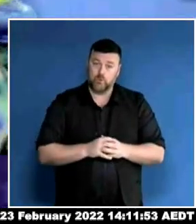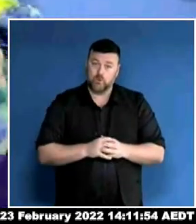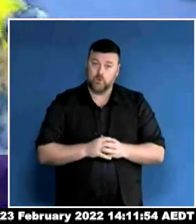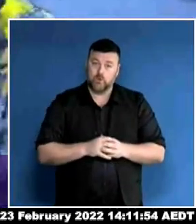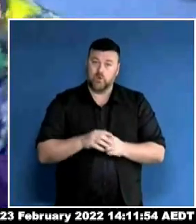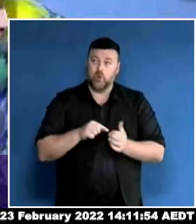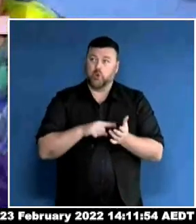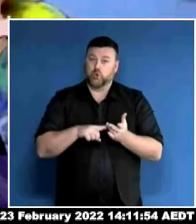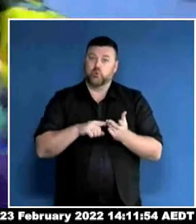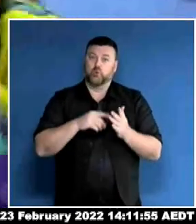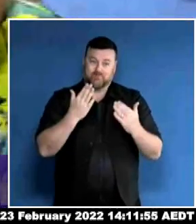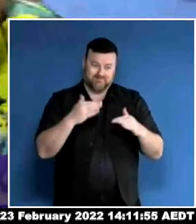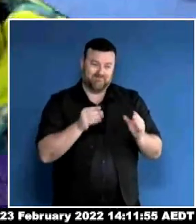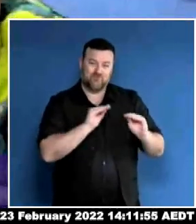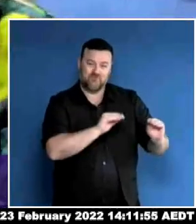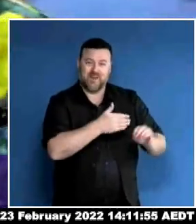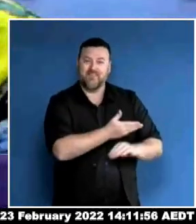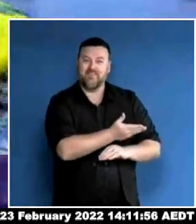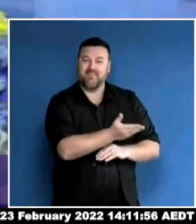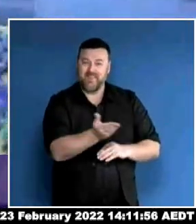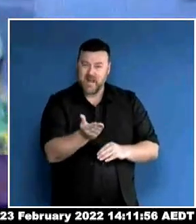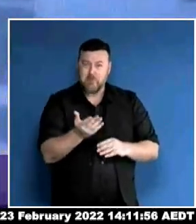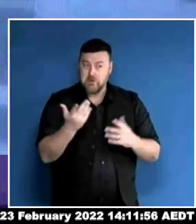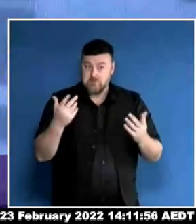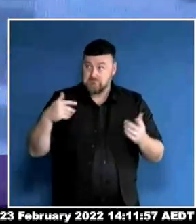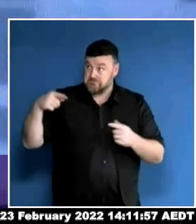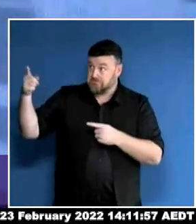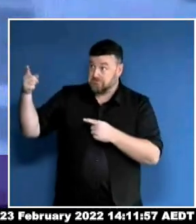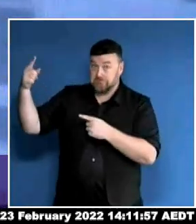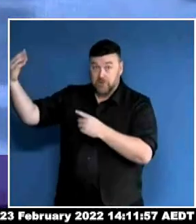So were you given any training about how to do this? No. No. No training.